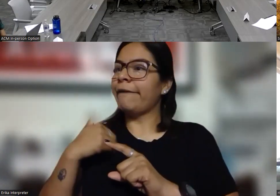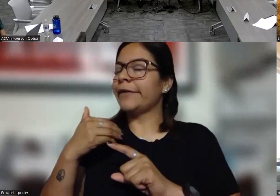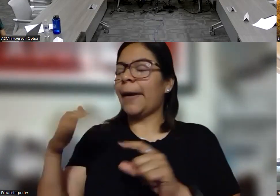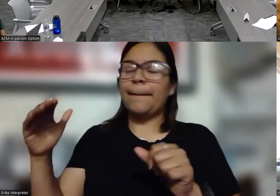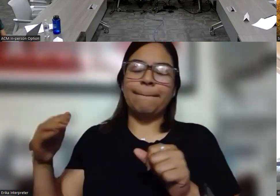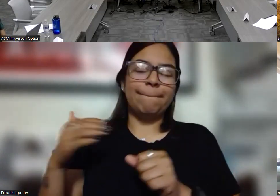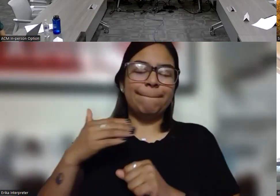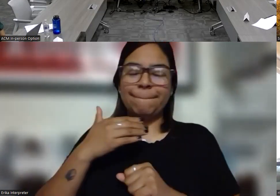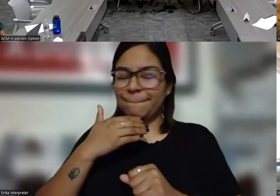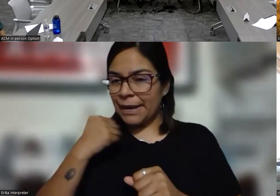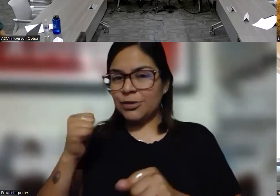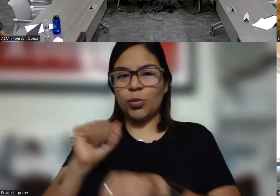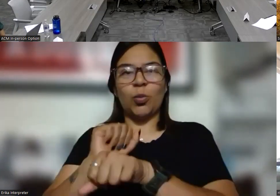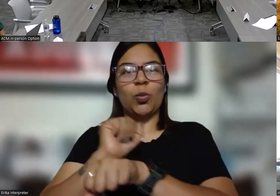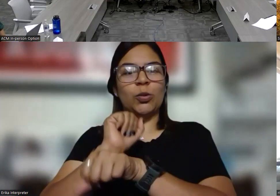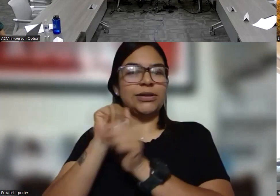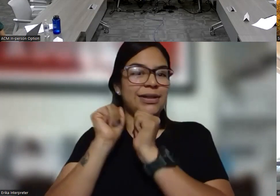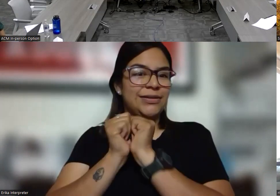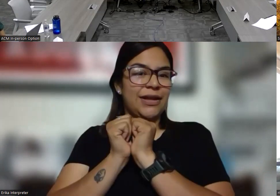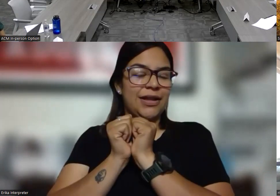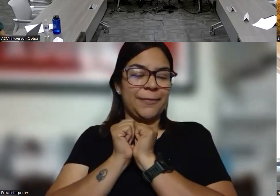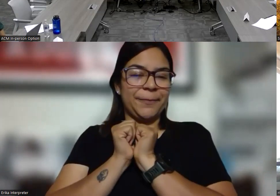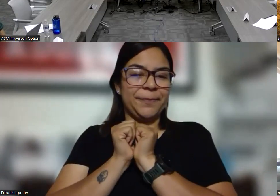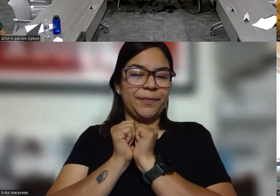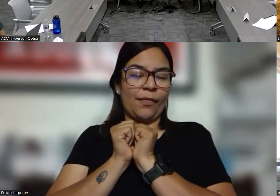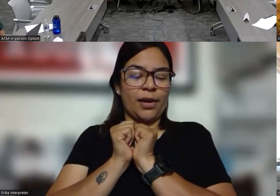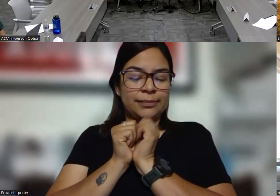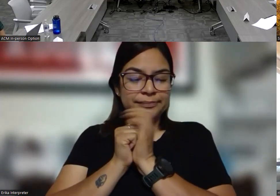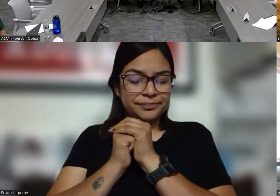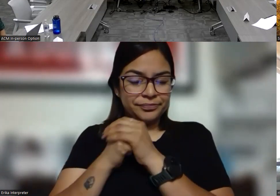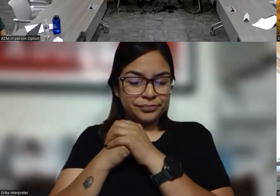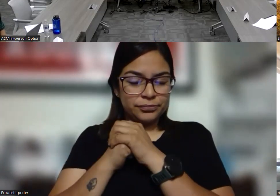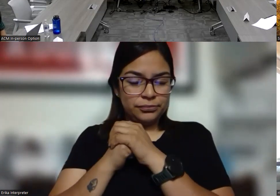the all of the Departments that I've run I just see that uh you've picked some really terrific